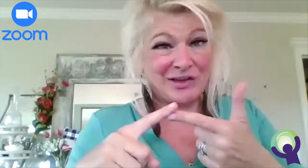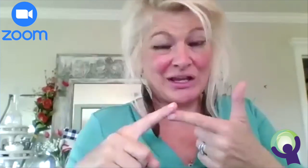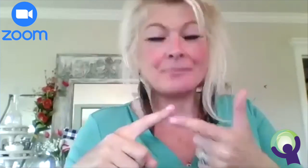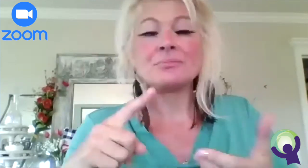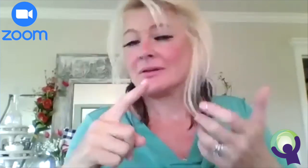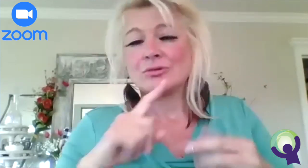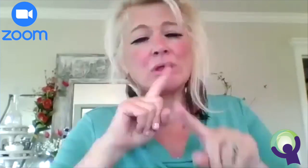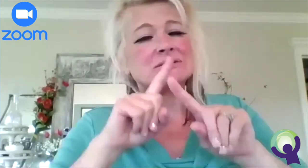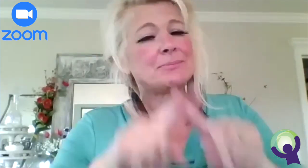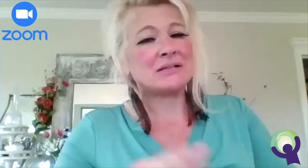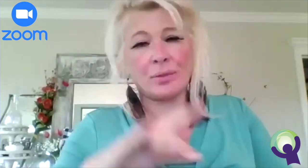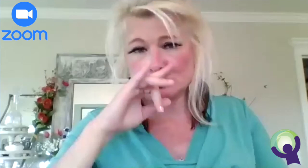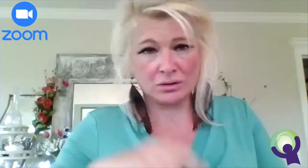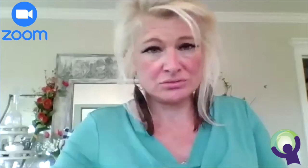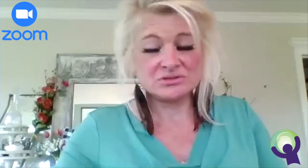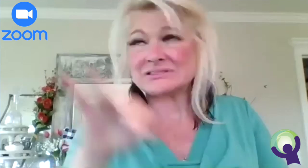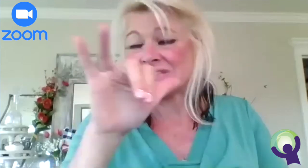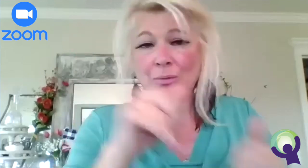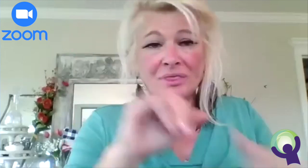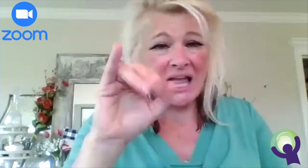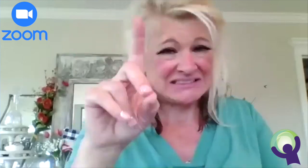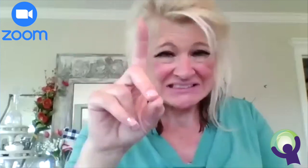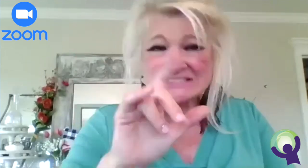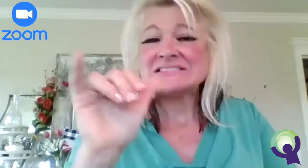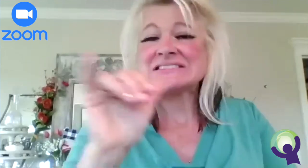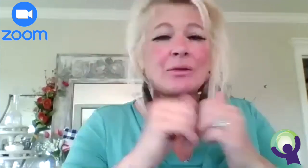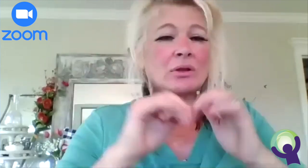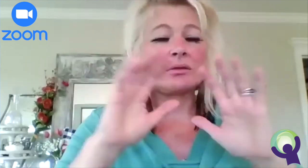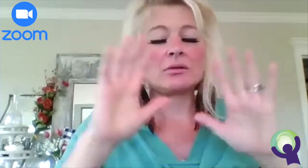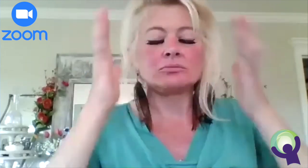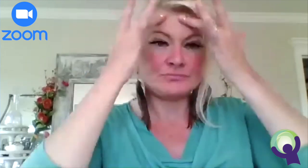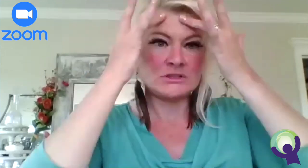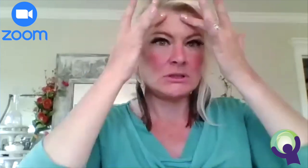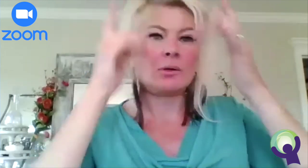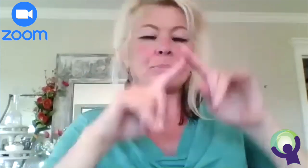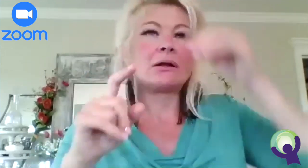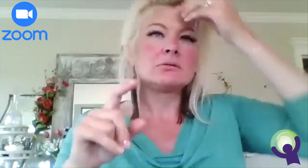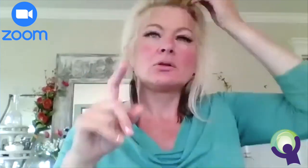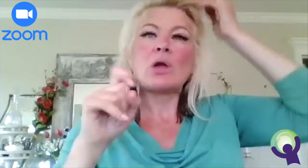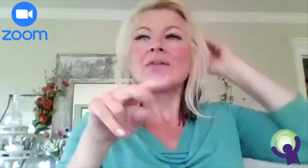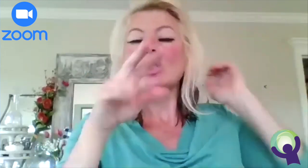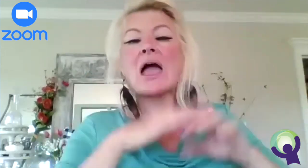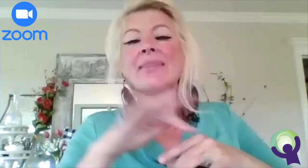It is the autism is the primary it's same with ID.